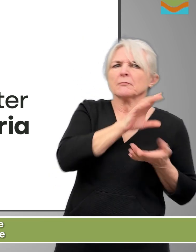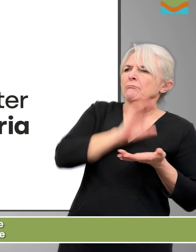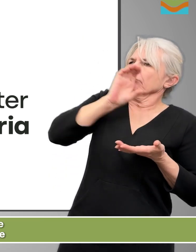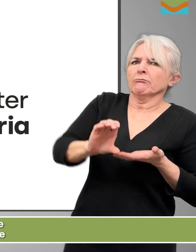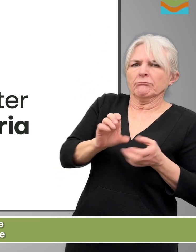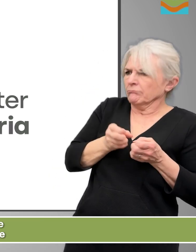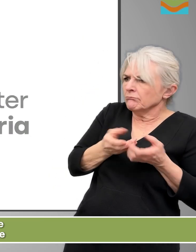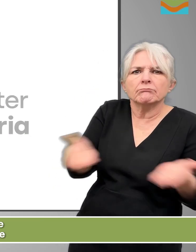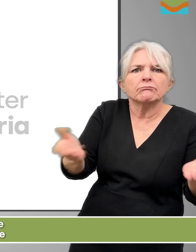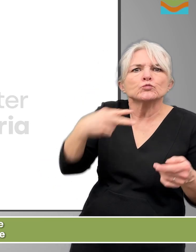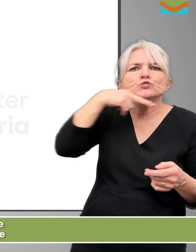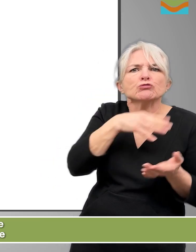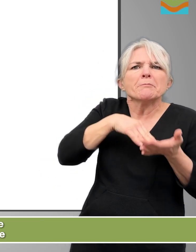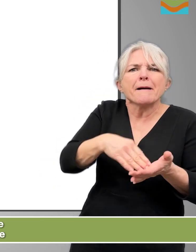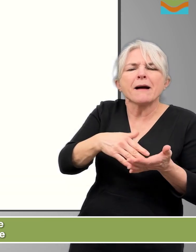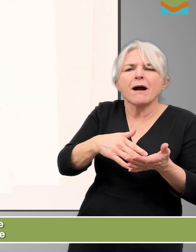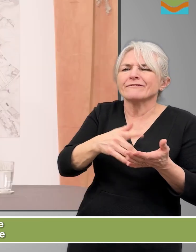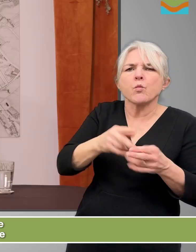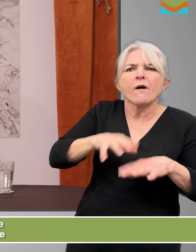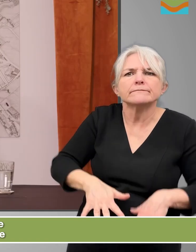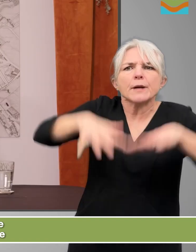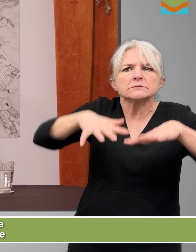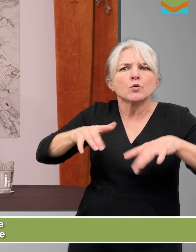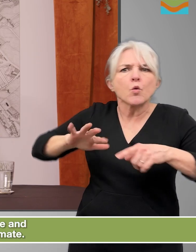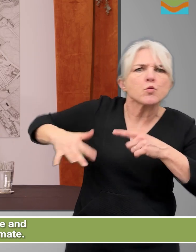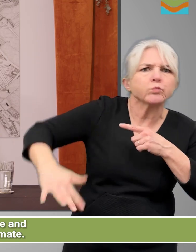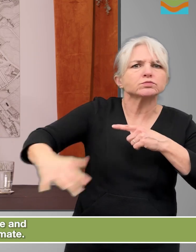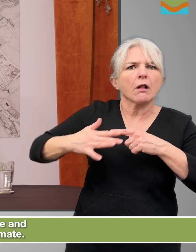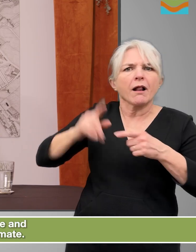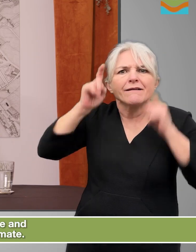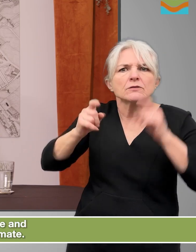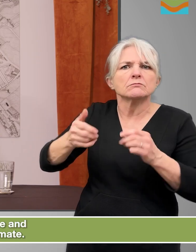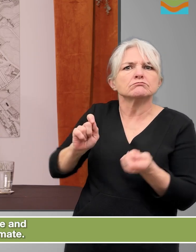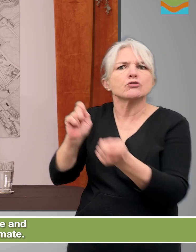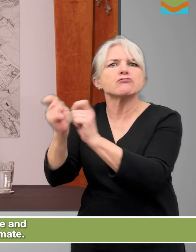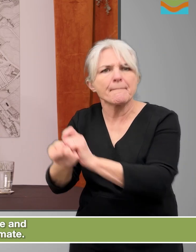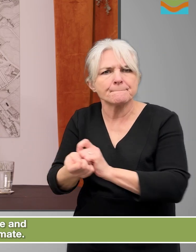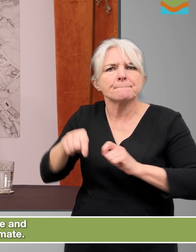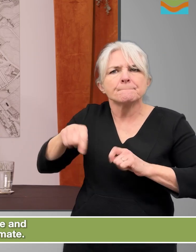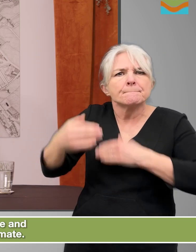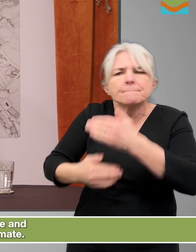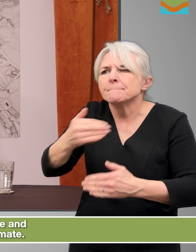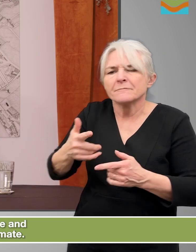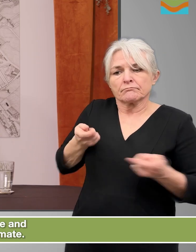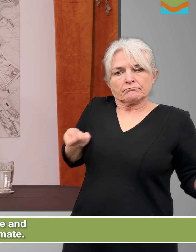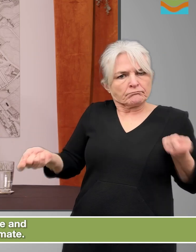which is managed by the Environment Agency. The programmes will drive innovation in flood and coastal resilience and adaptation to a changing climate.